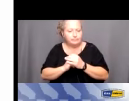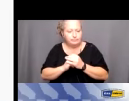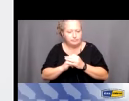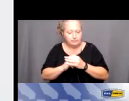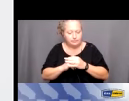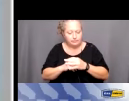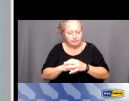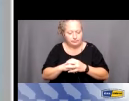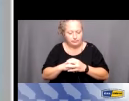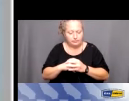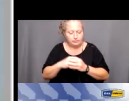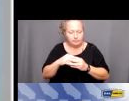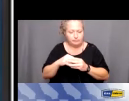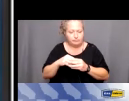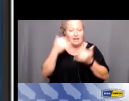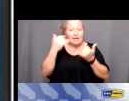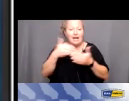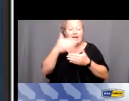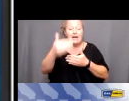Next let me address Wildfire smoke.